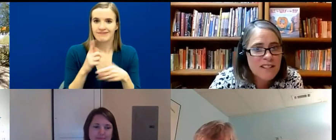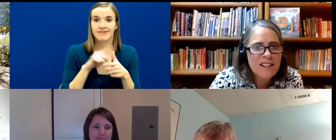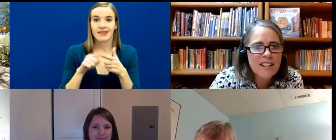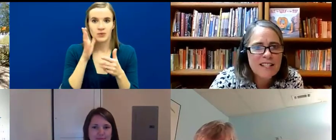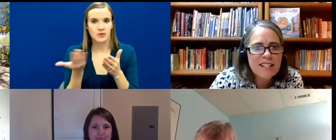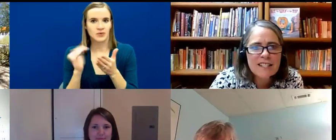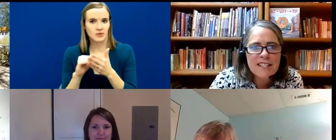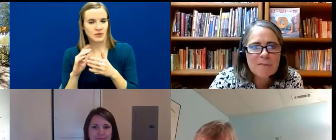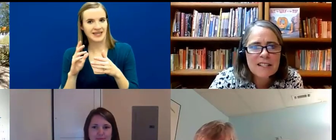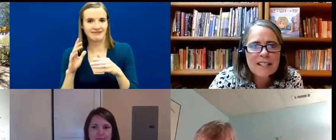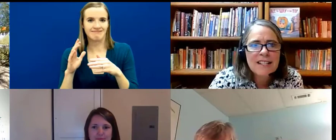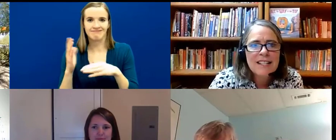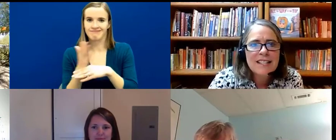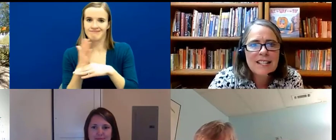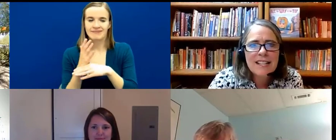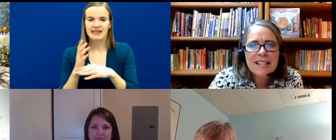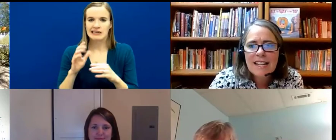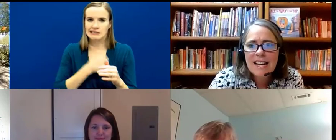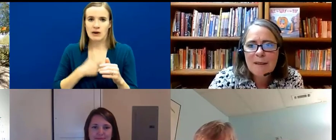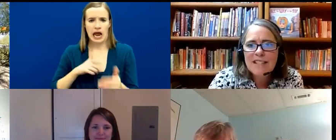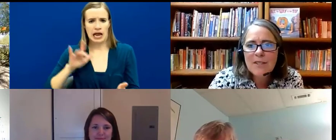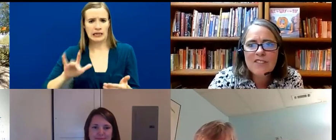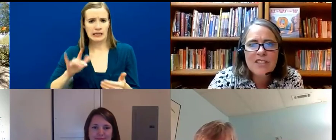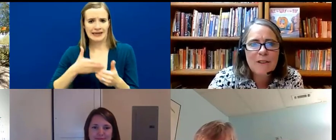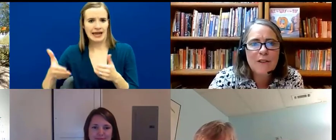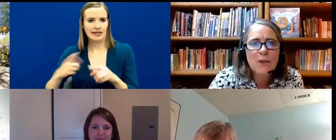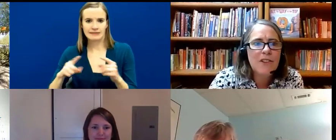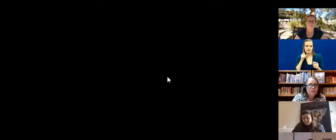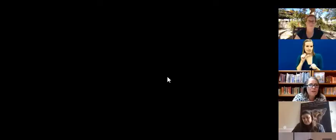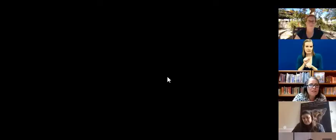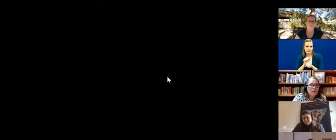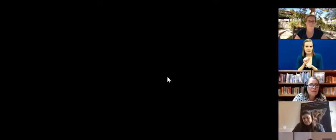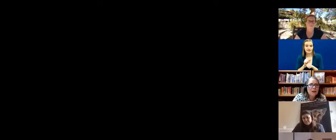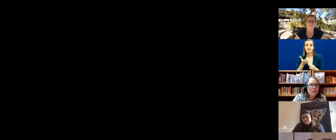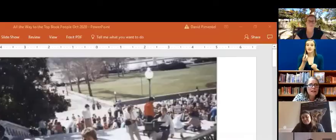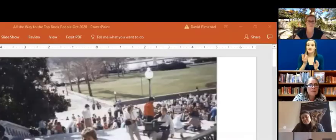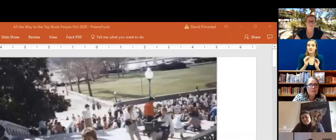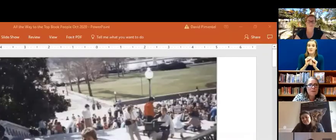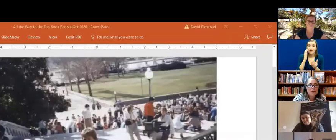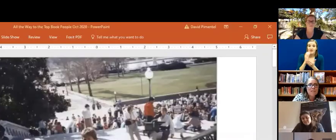advancing. So let me see. Um, I just have a few other photos from from that